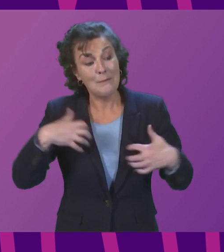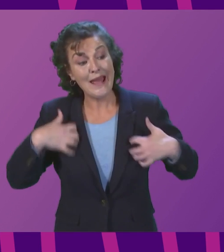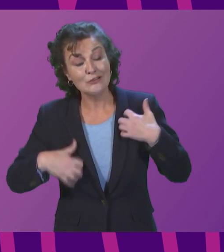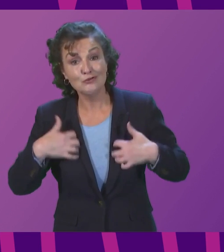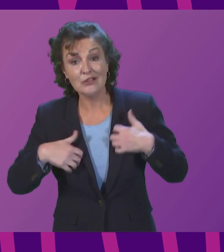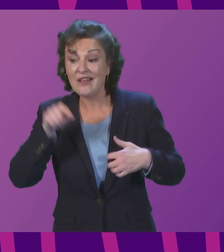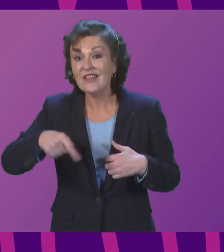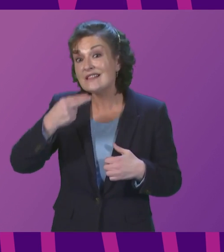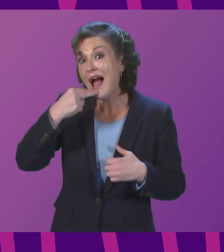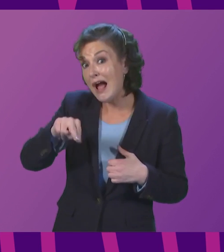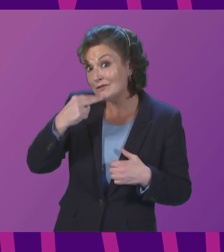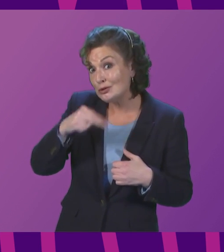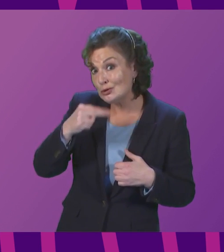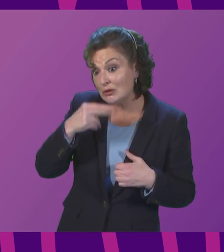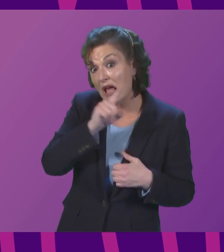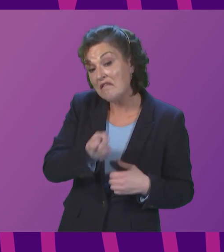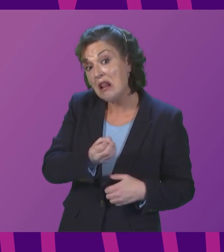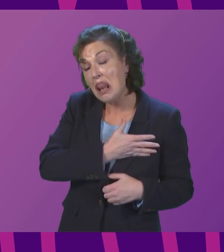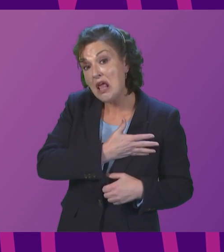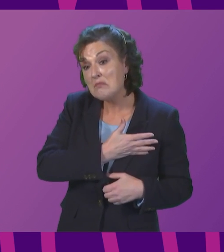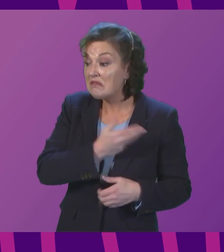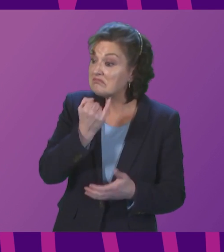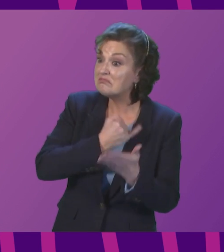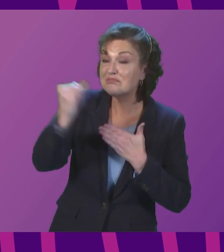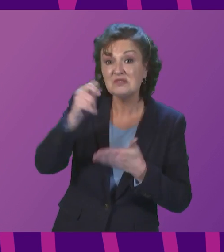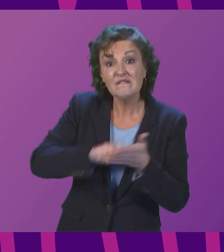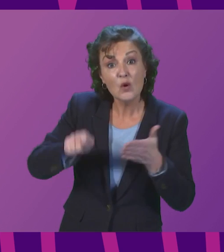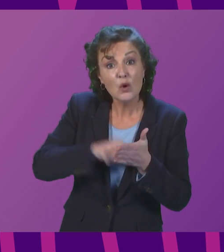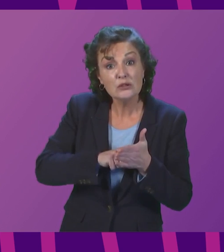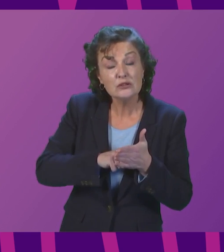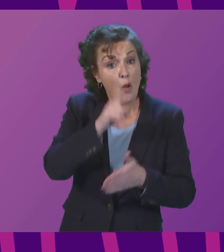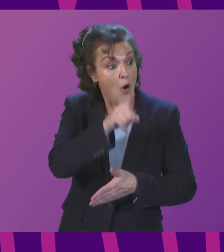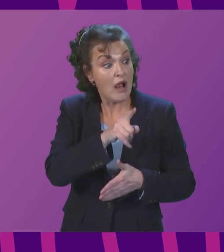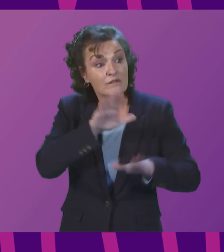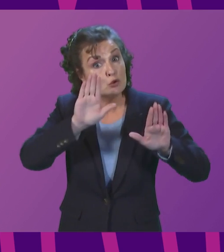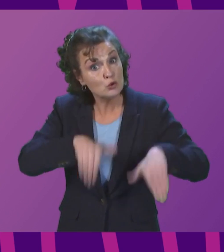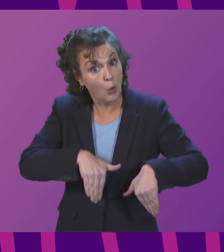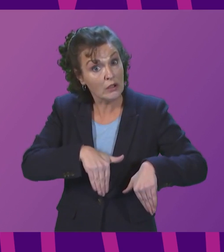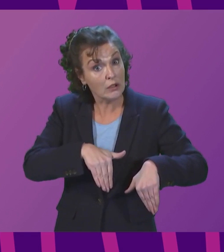its final stage, this afternoon. If they vote against it or fail to support it, they will be voting against the doubling